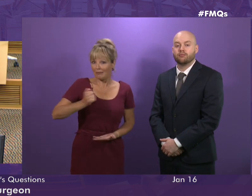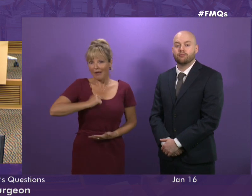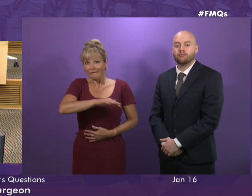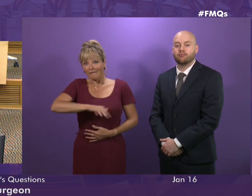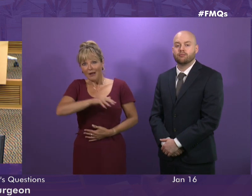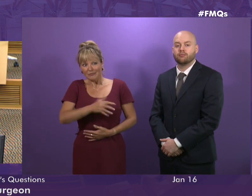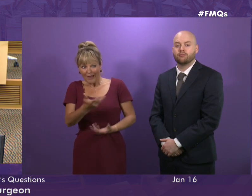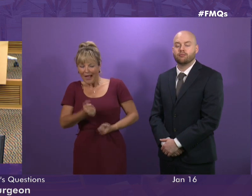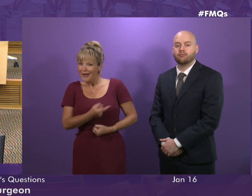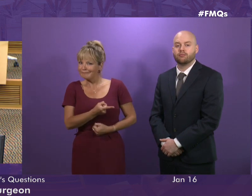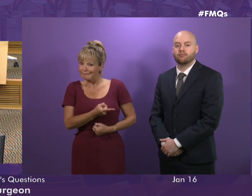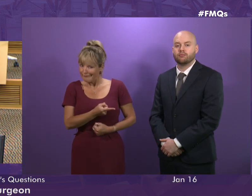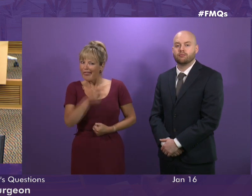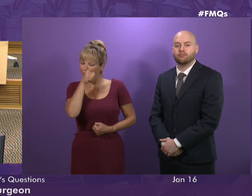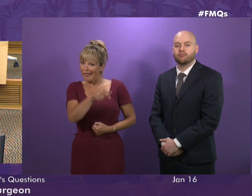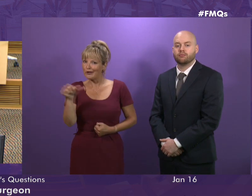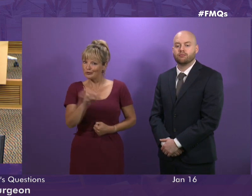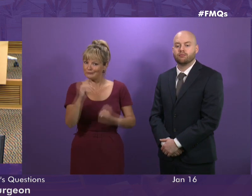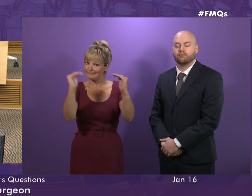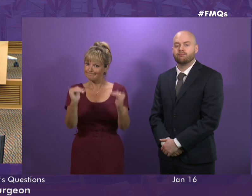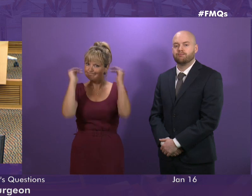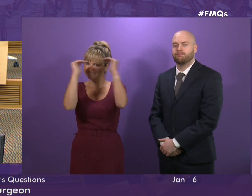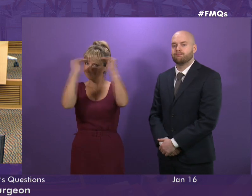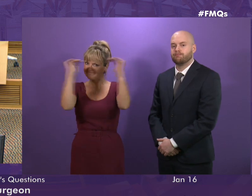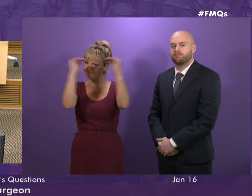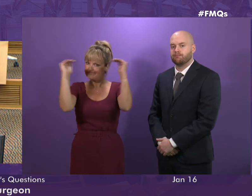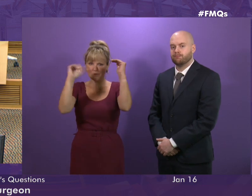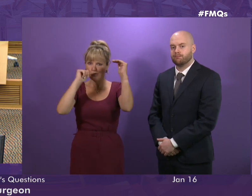to have. That is the standard that all of us should expect to be upheld for everyone